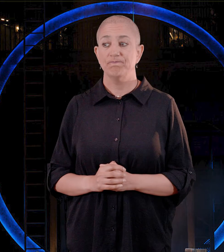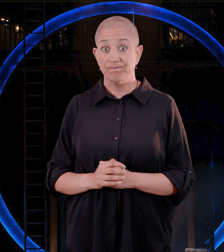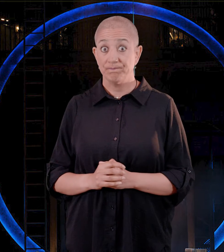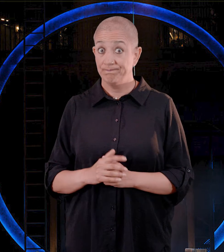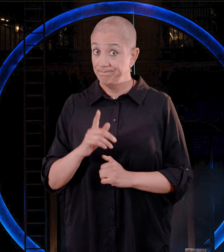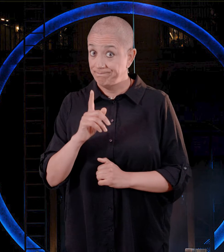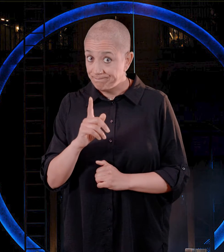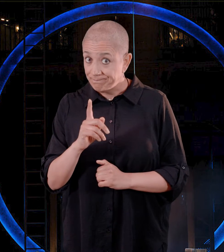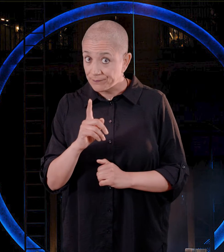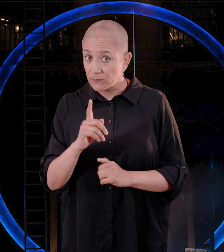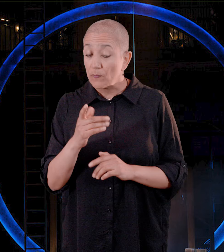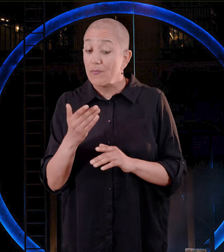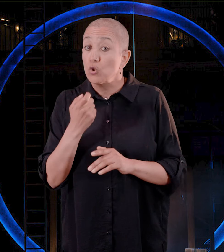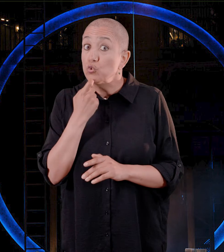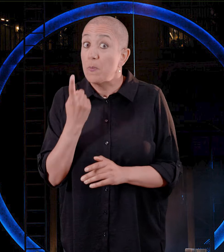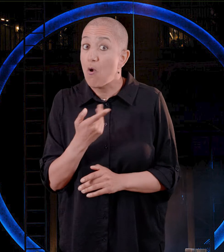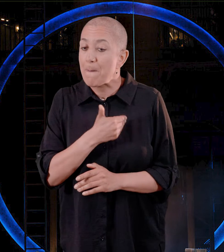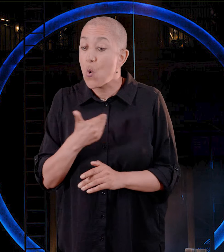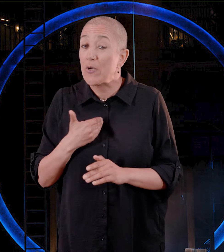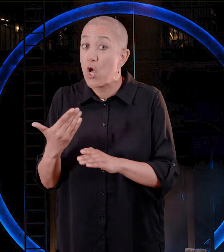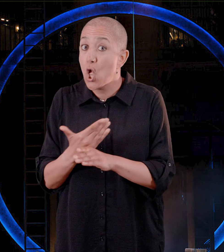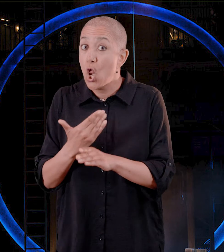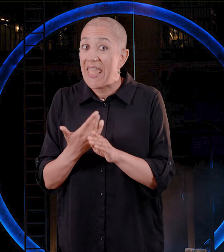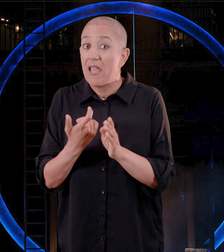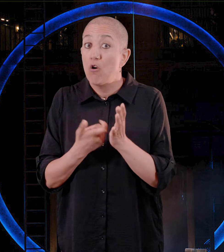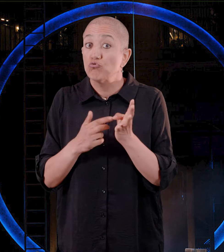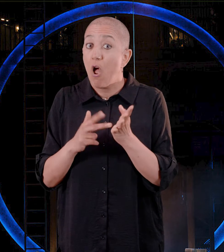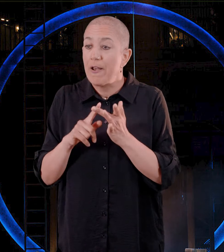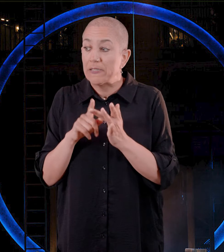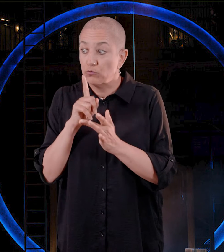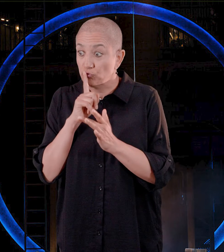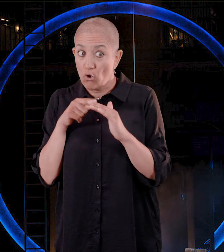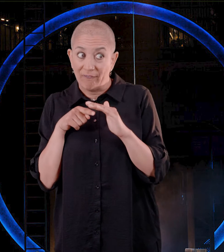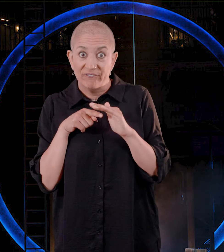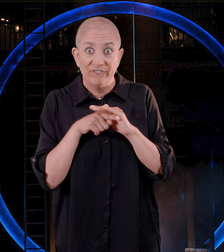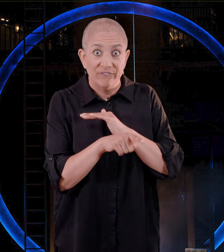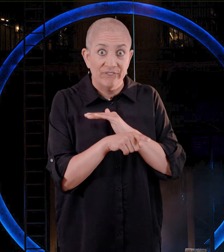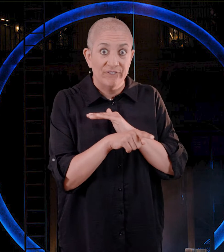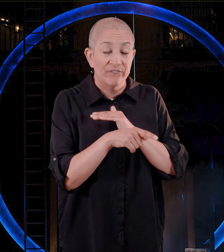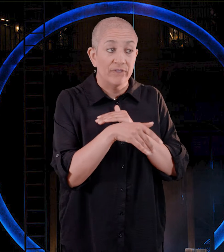Early next morning, Rani leaves the boarding house on her own.